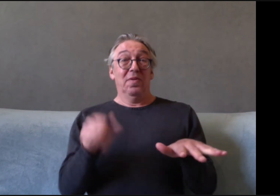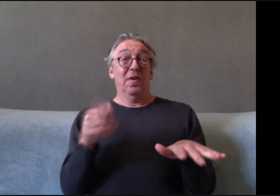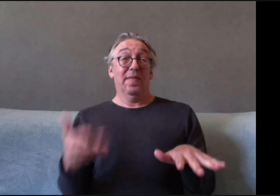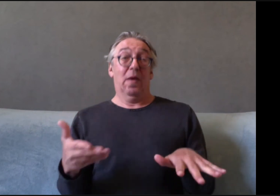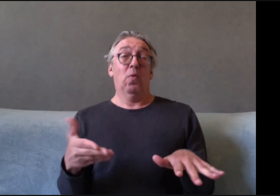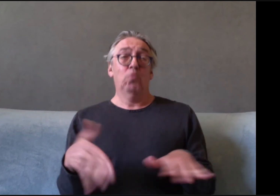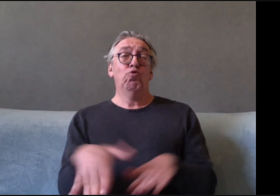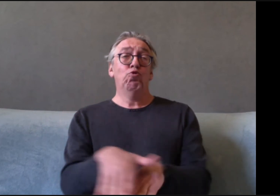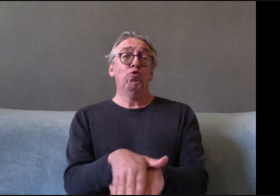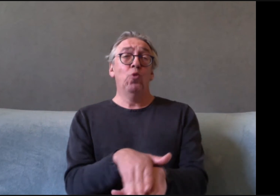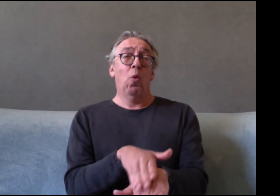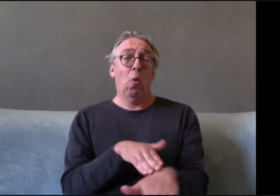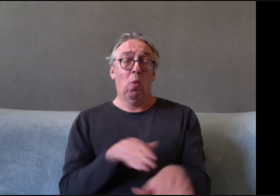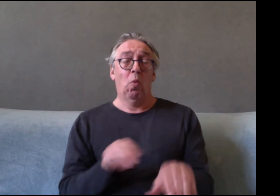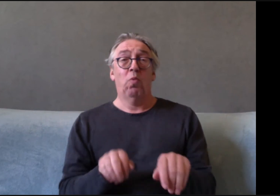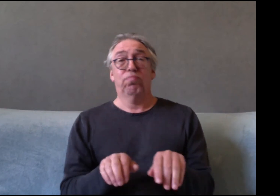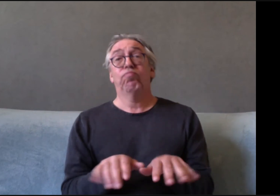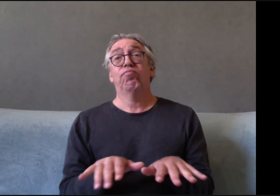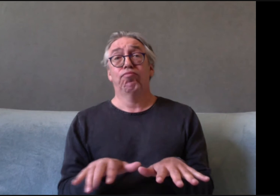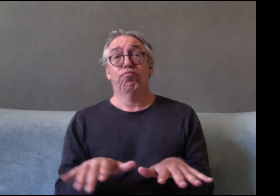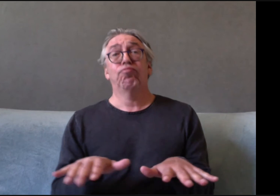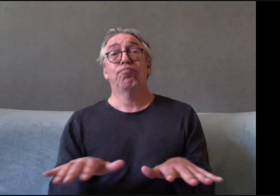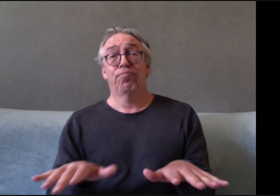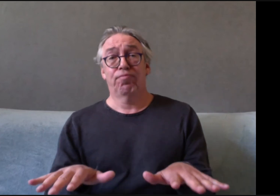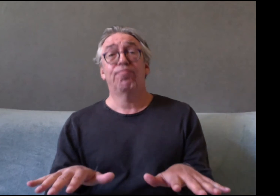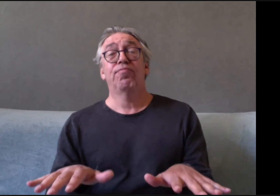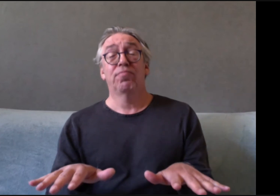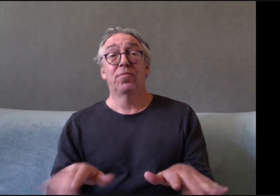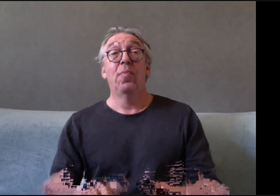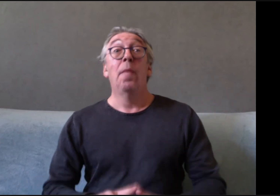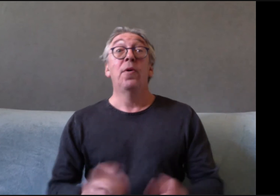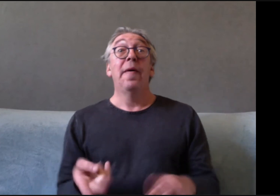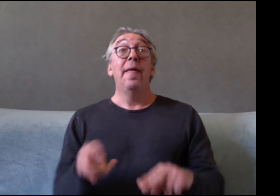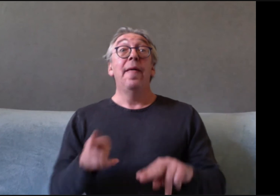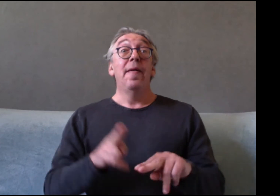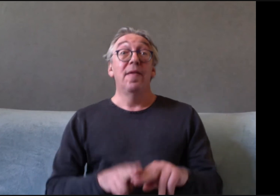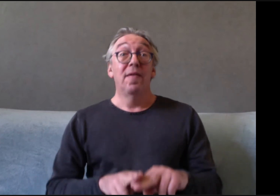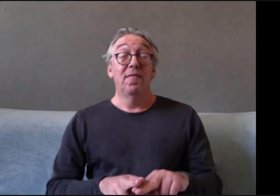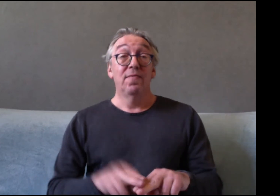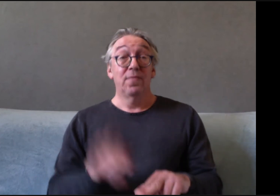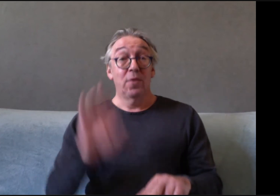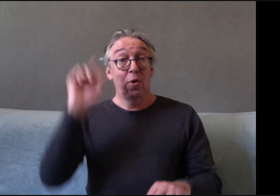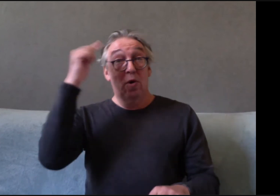that it might outburst again, so that's a big worry for us.